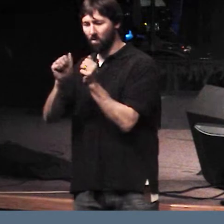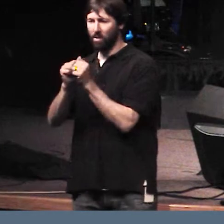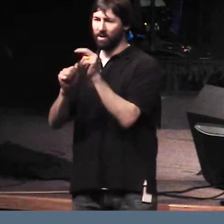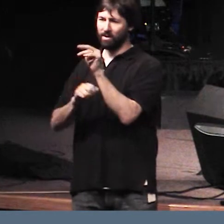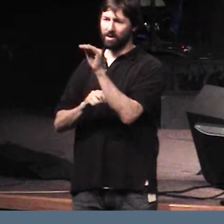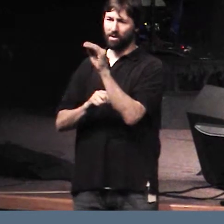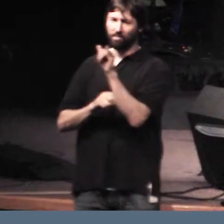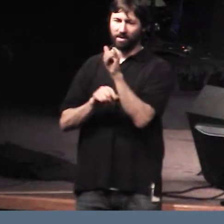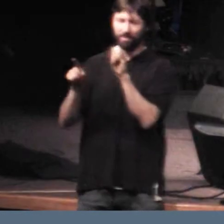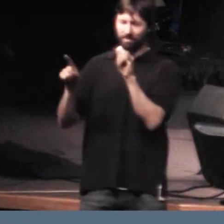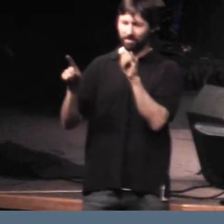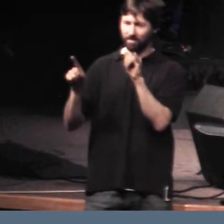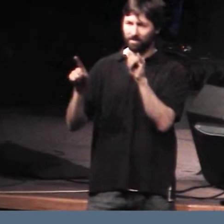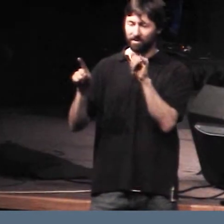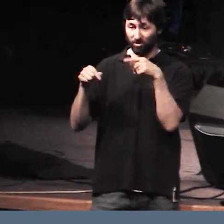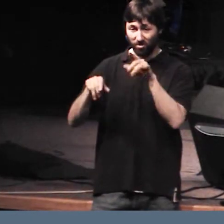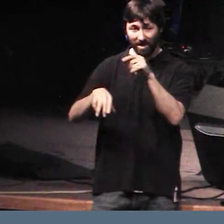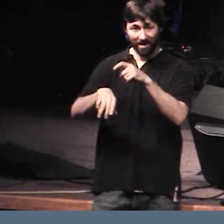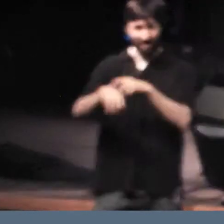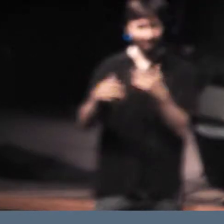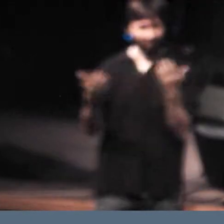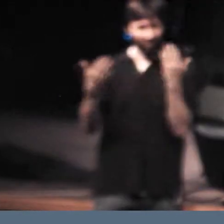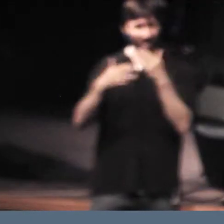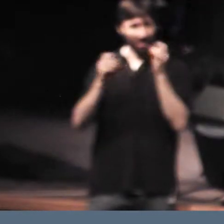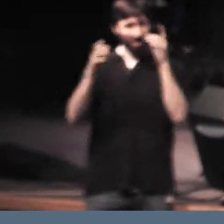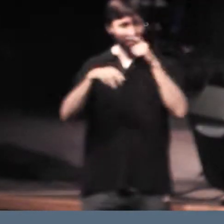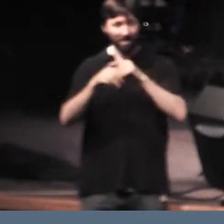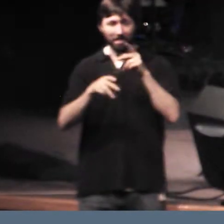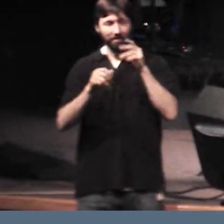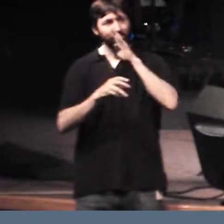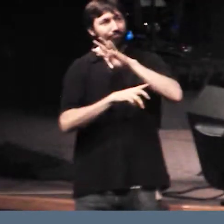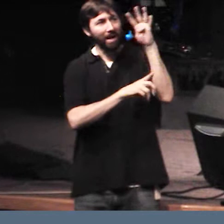I want to tell you that even during those dark times when people abandoned God when